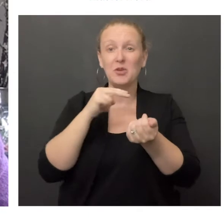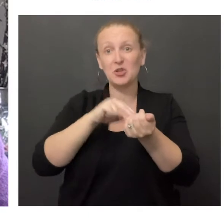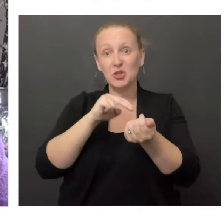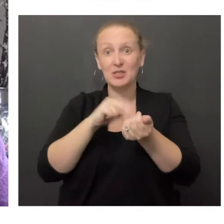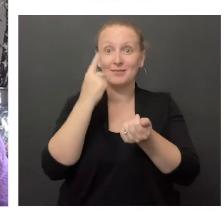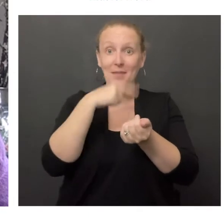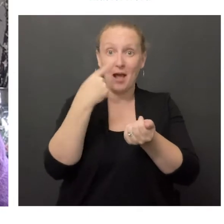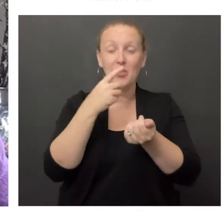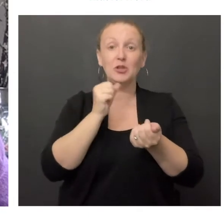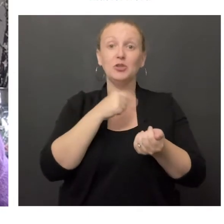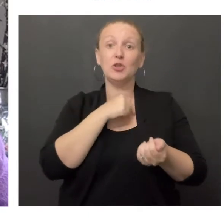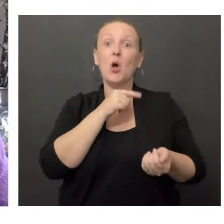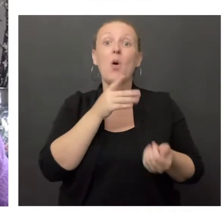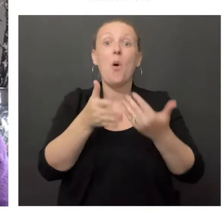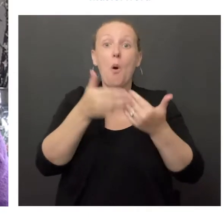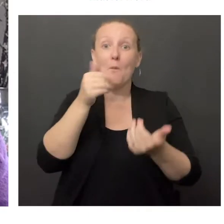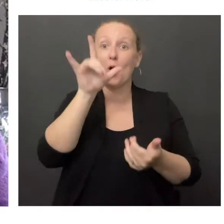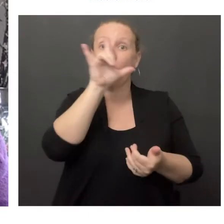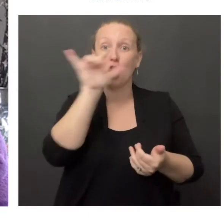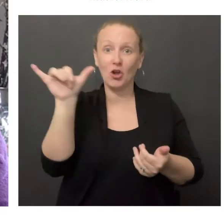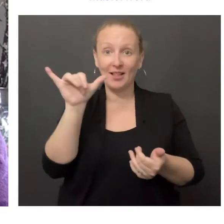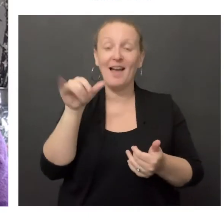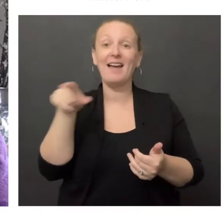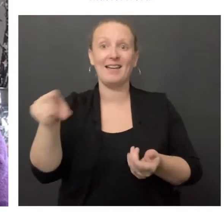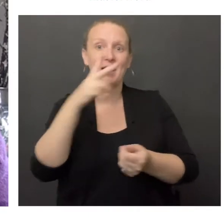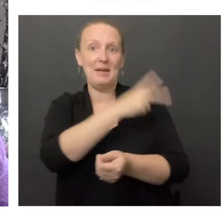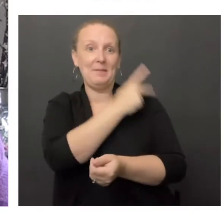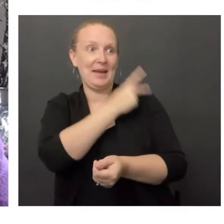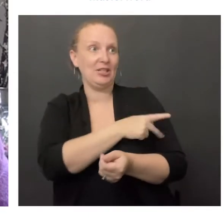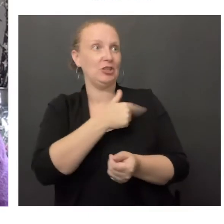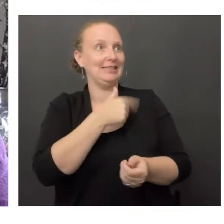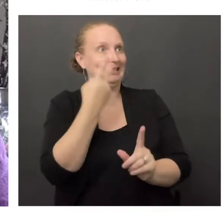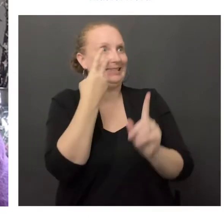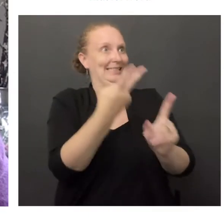speaking the language themselves. So, um, I definitely think that's here to stay.